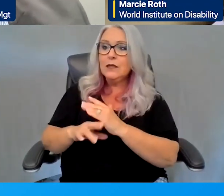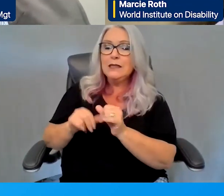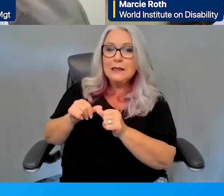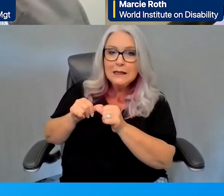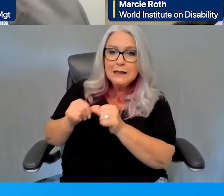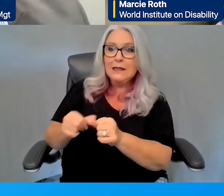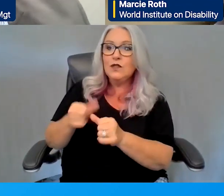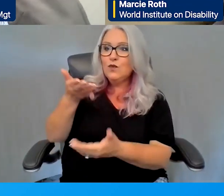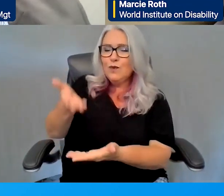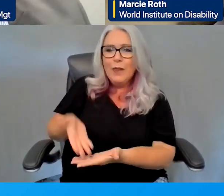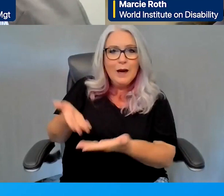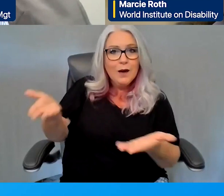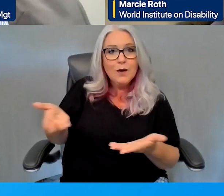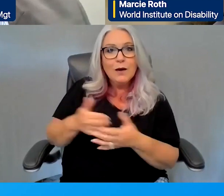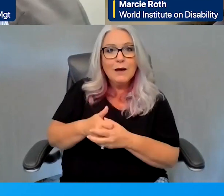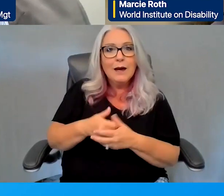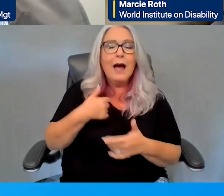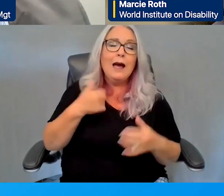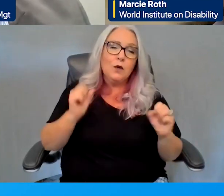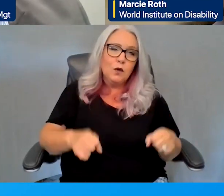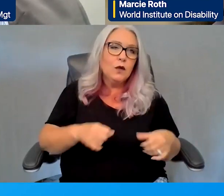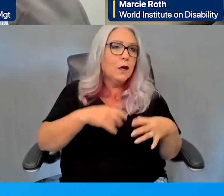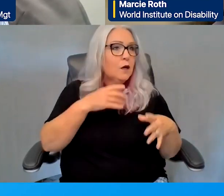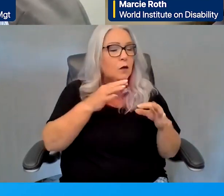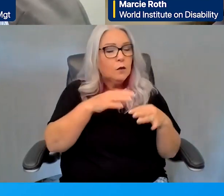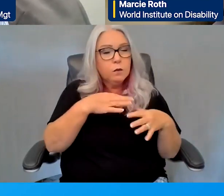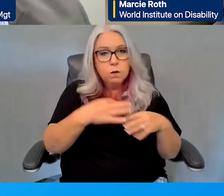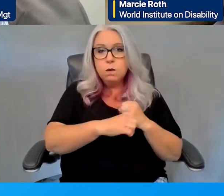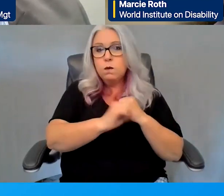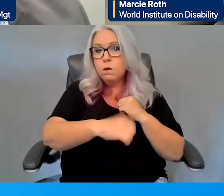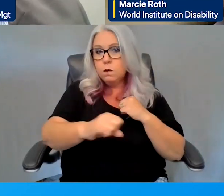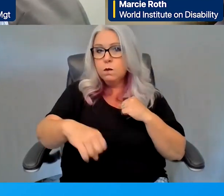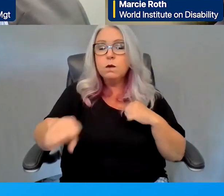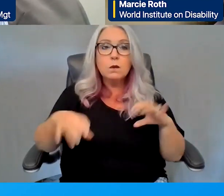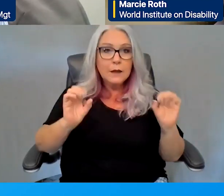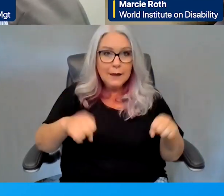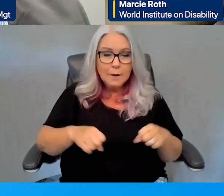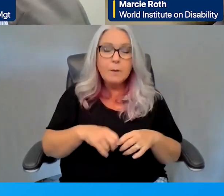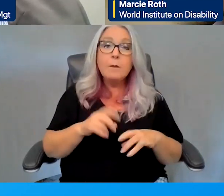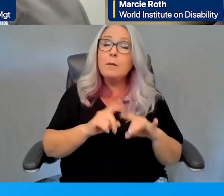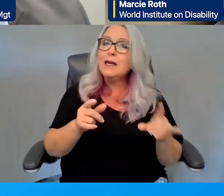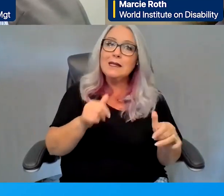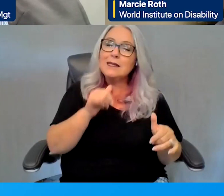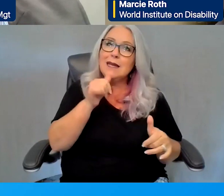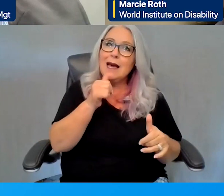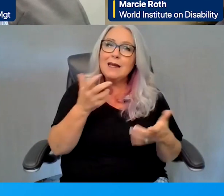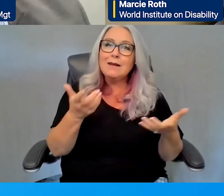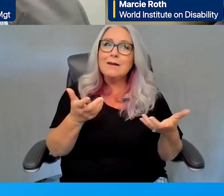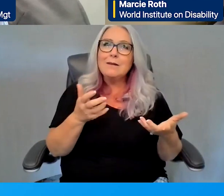to exist. I could go on. So